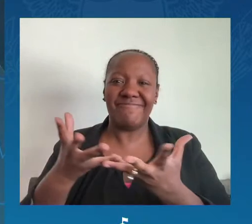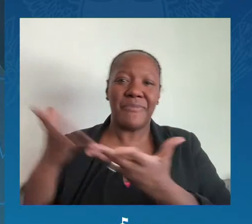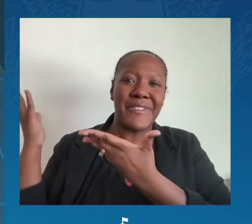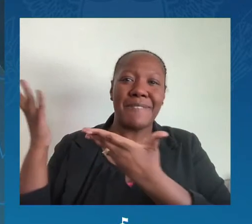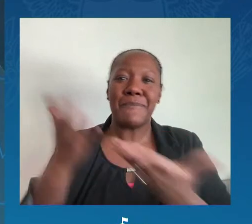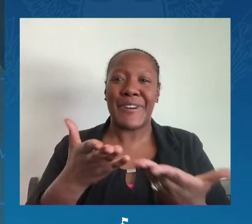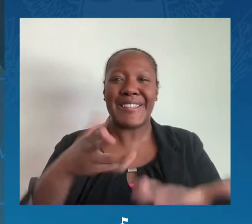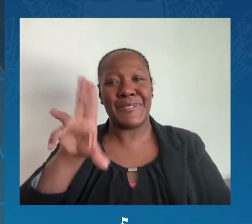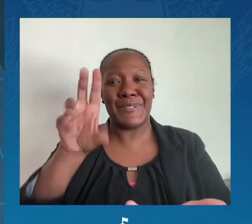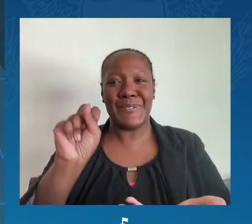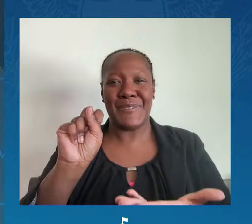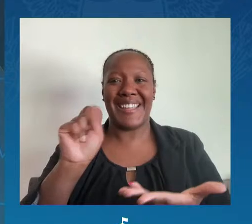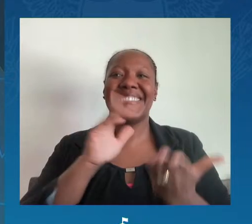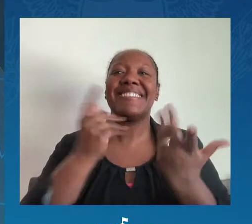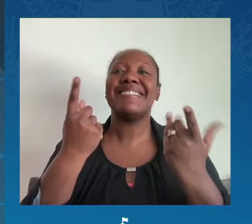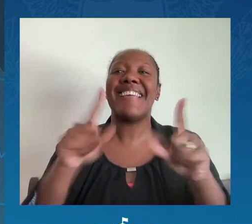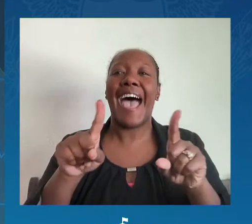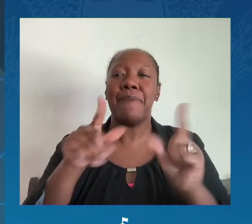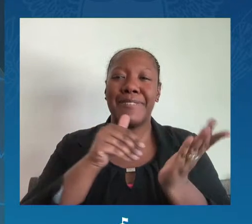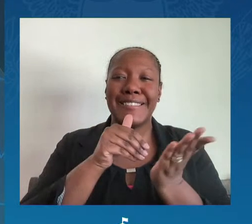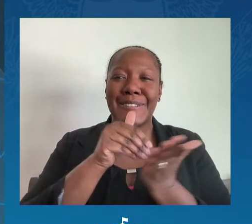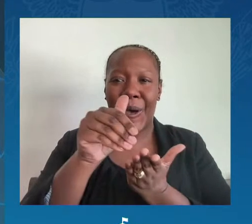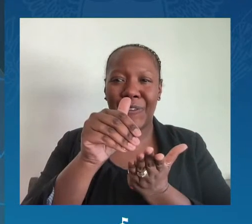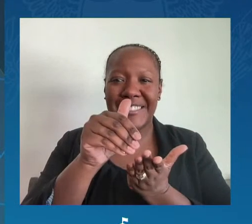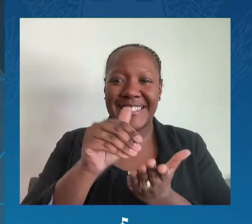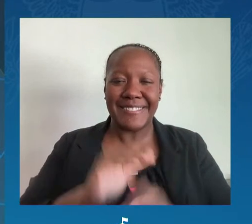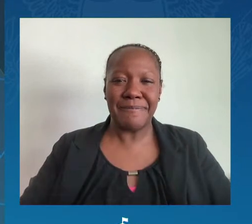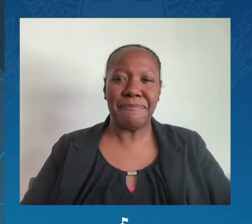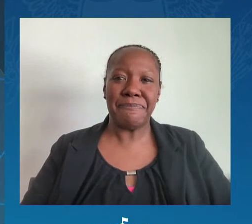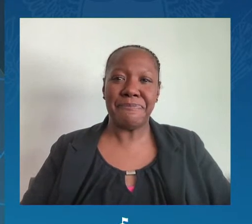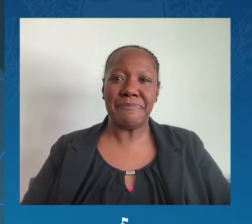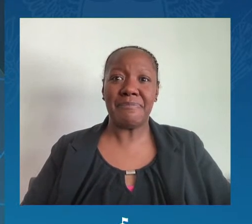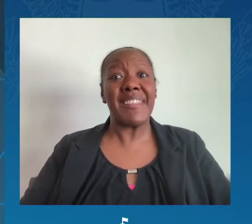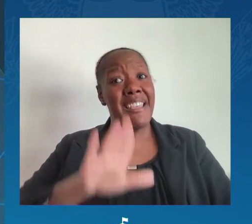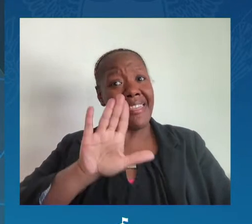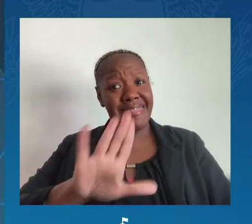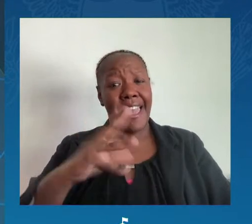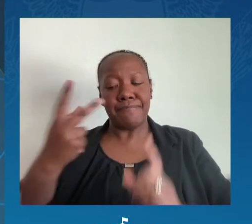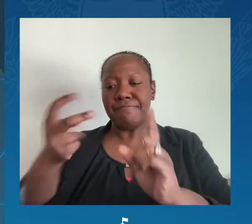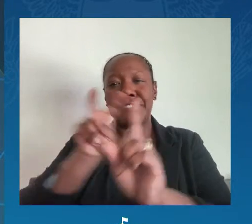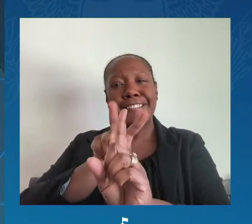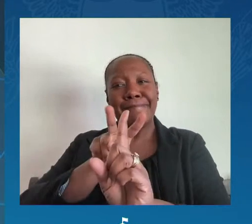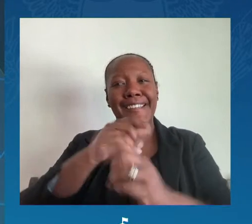And I think that bringing that perspective to the Treasury Department, we have the ability to serve the American people